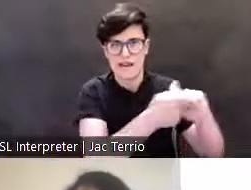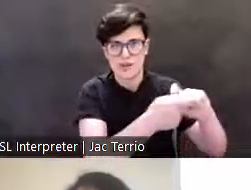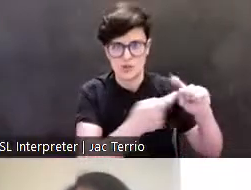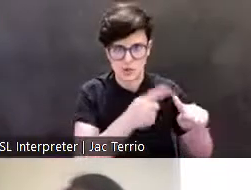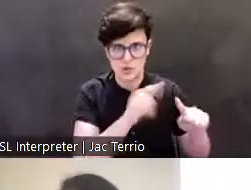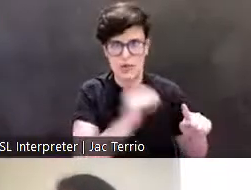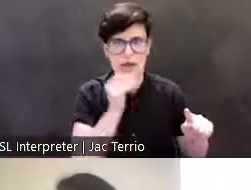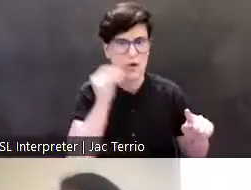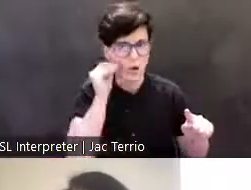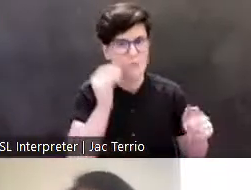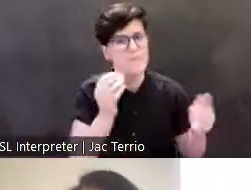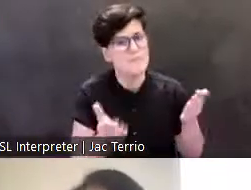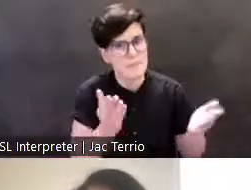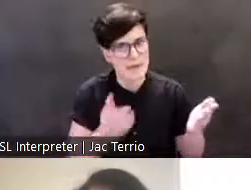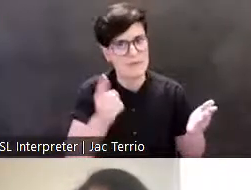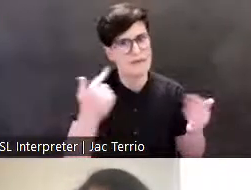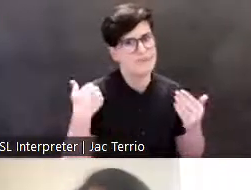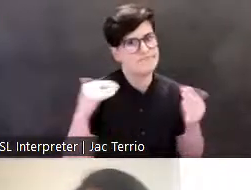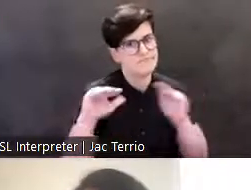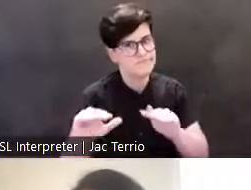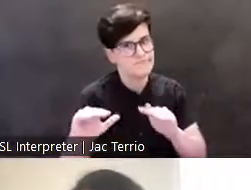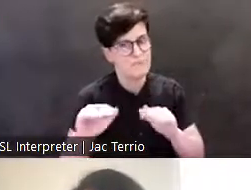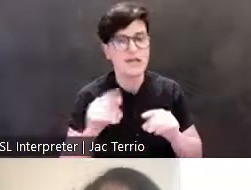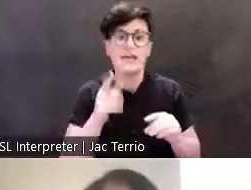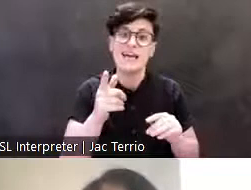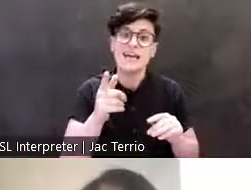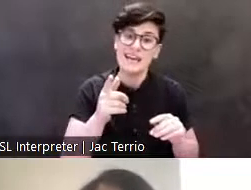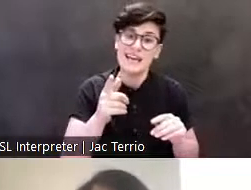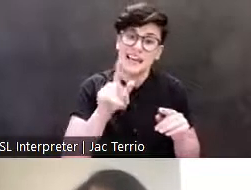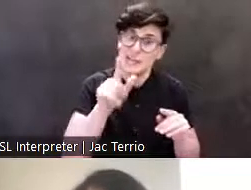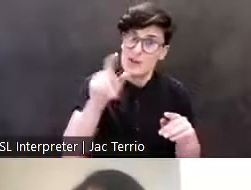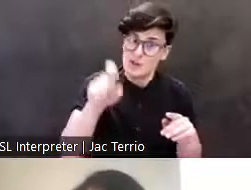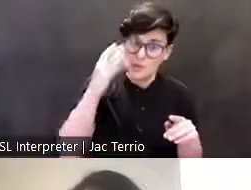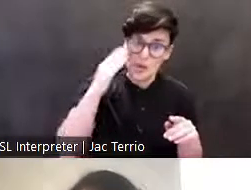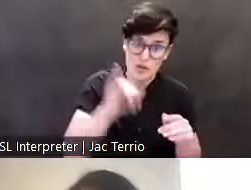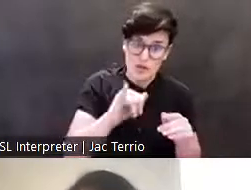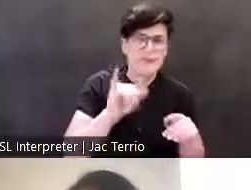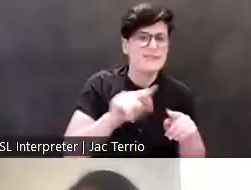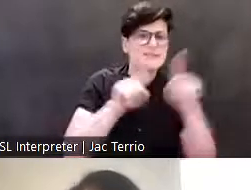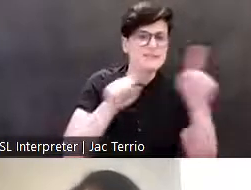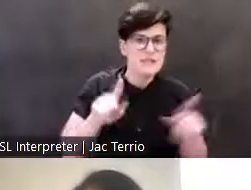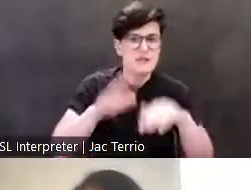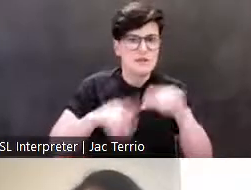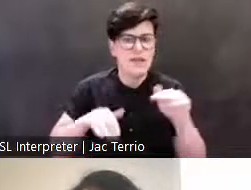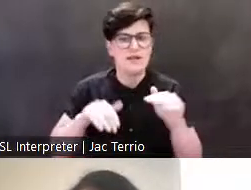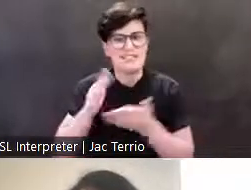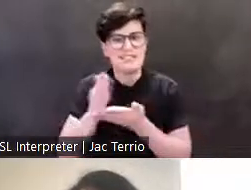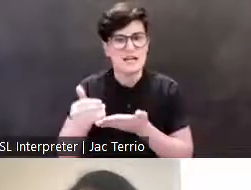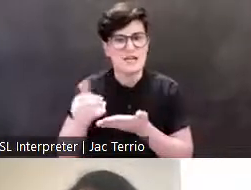That is different from under section 504, the rehabilitation act of 1973.